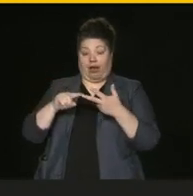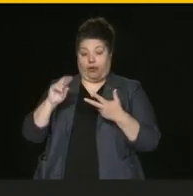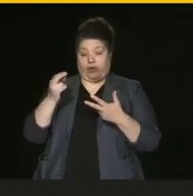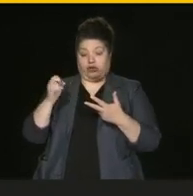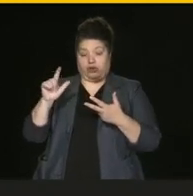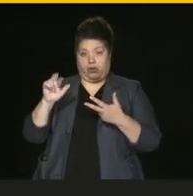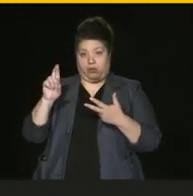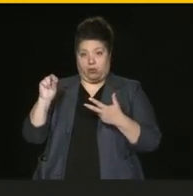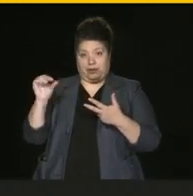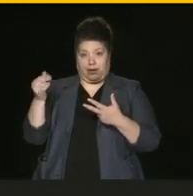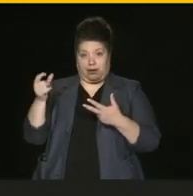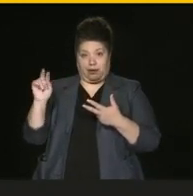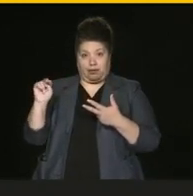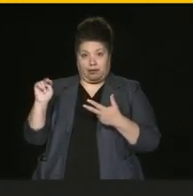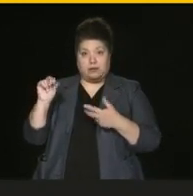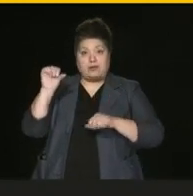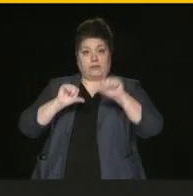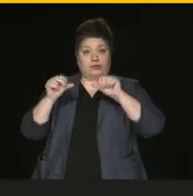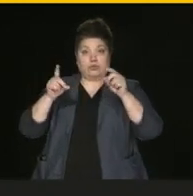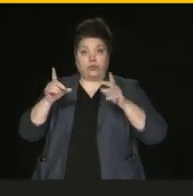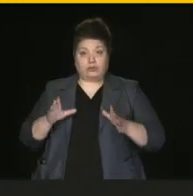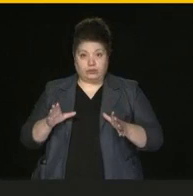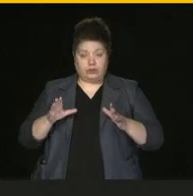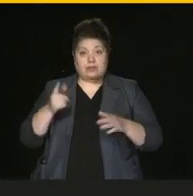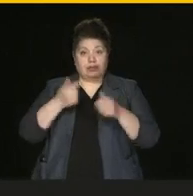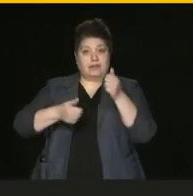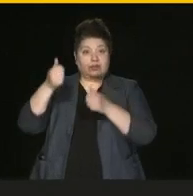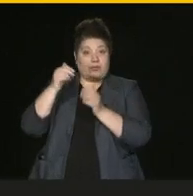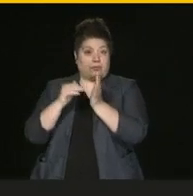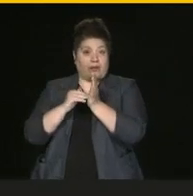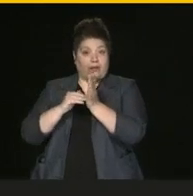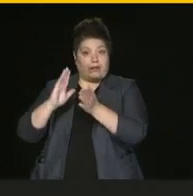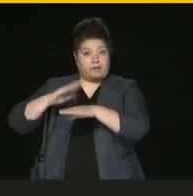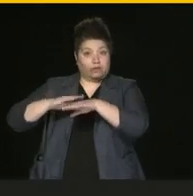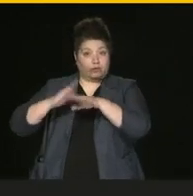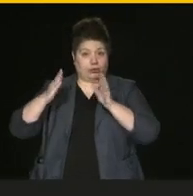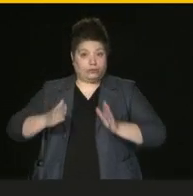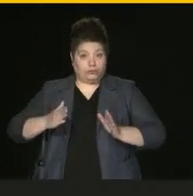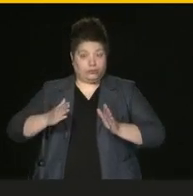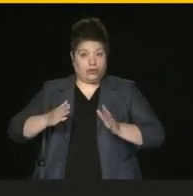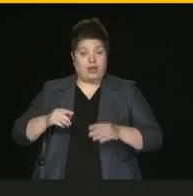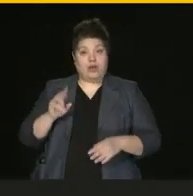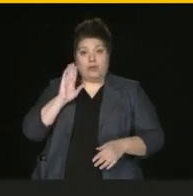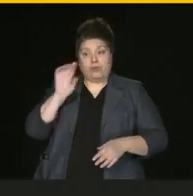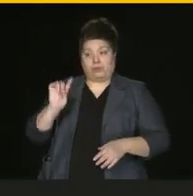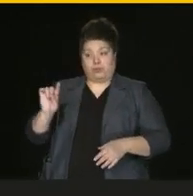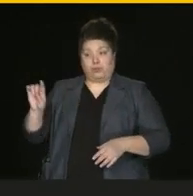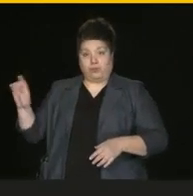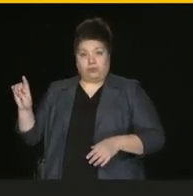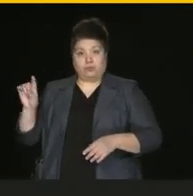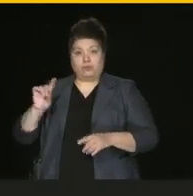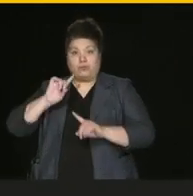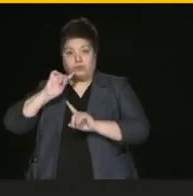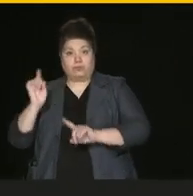AMERICA AND Dr. RACHEL, SCIENCIVE DIRECTOR AND SENIOR